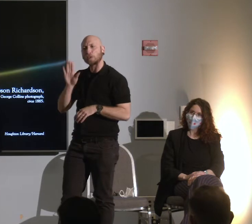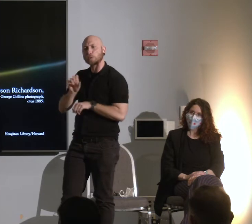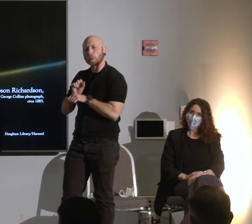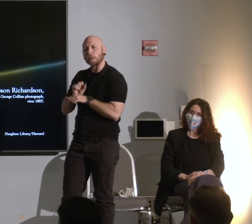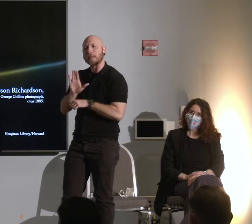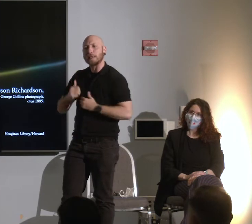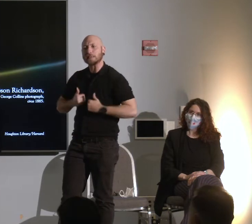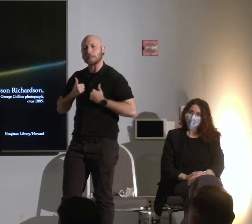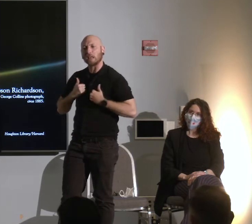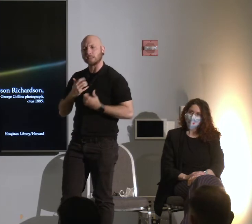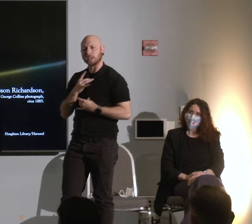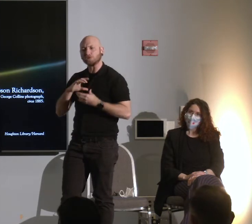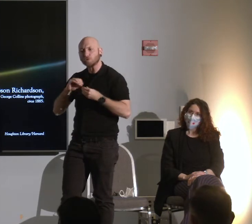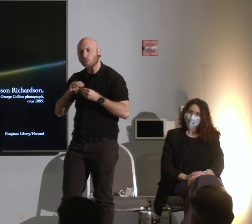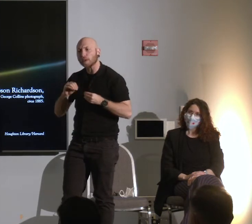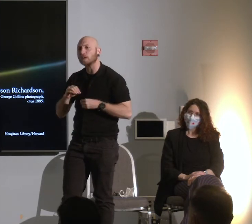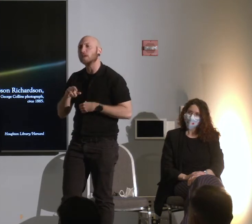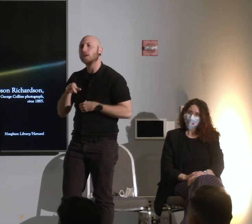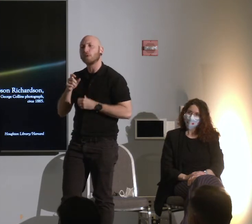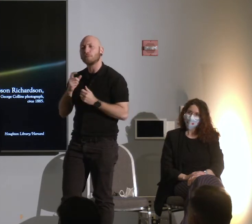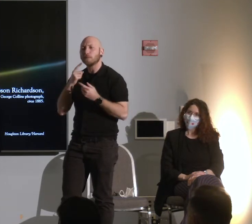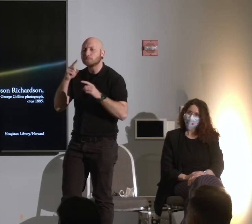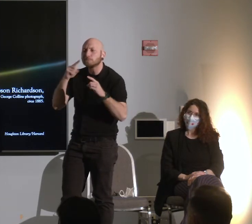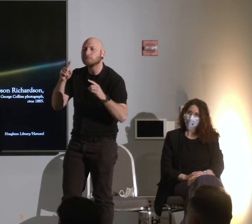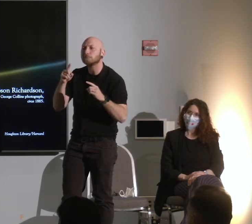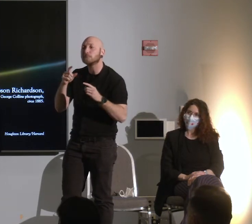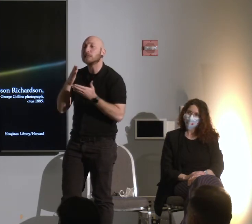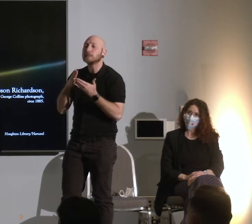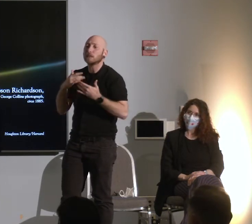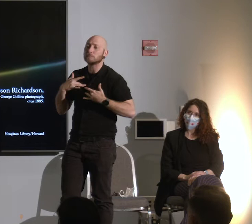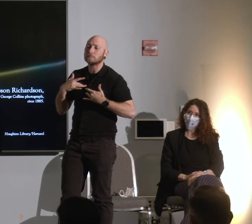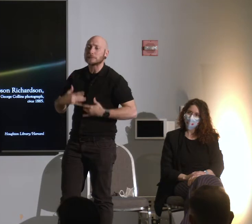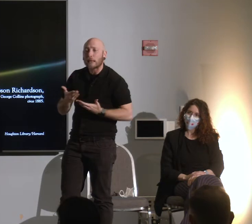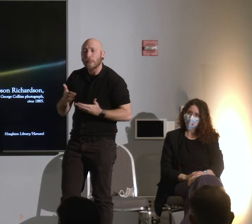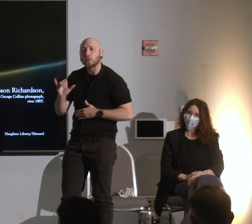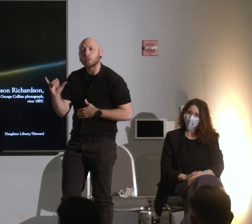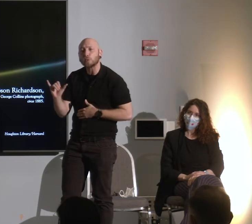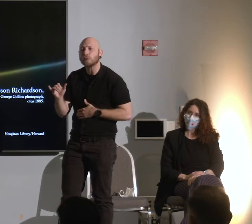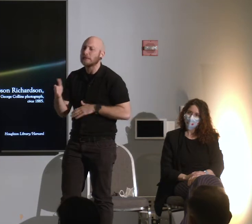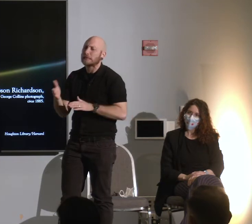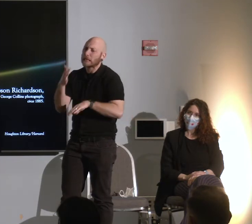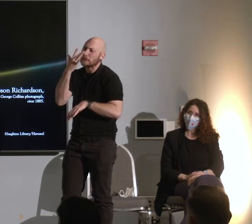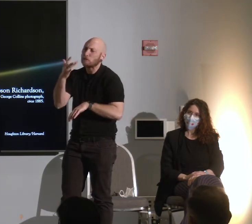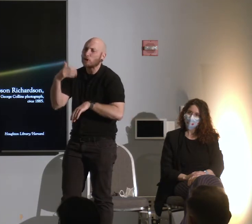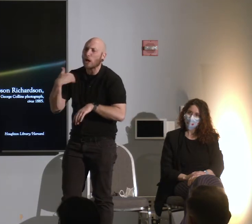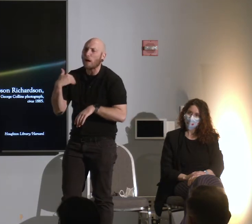of good elements victories, enthusiasm, a tragic premature end. And then there was that friendship too,